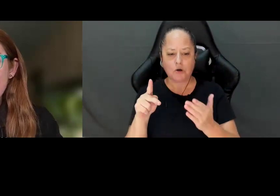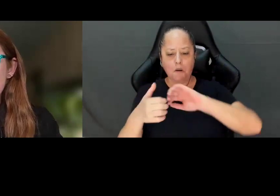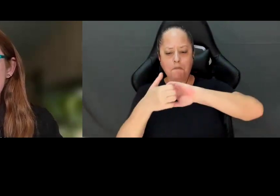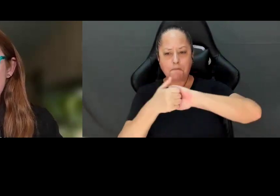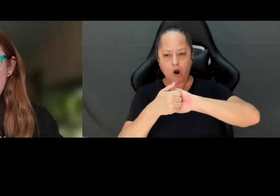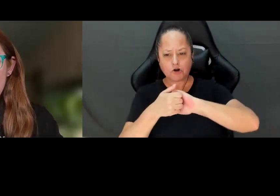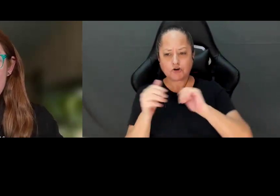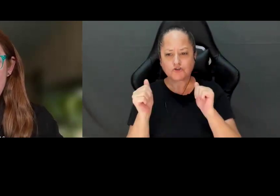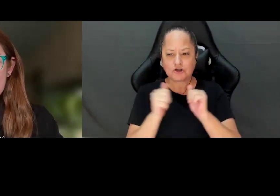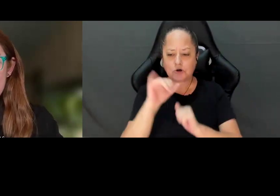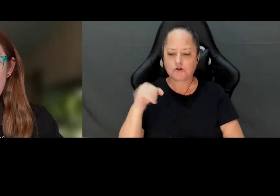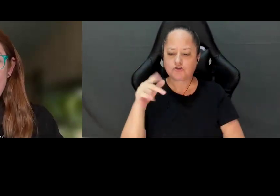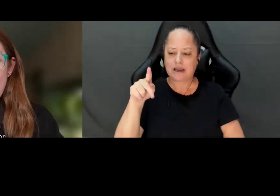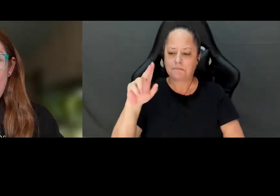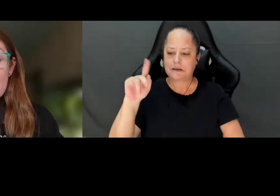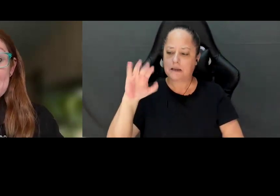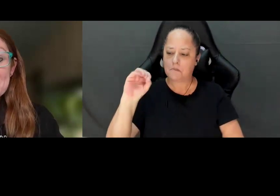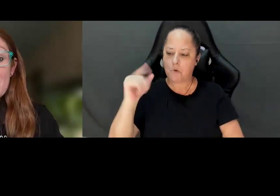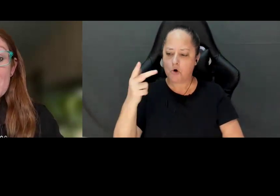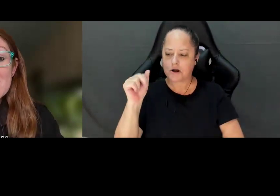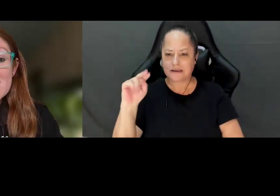with JPMorgan Chase.